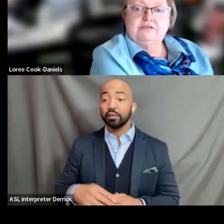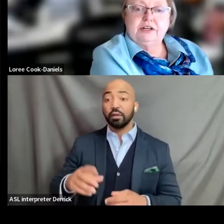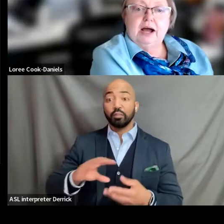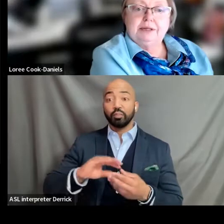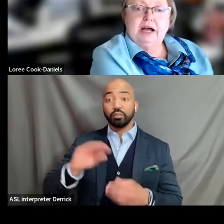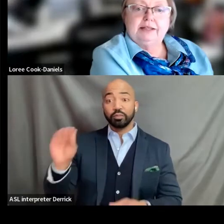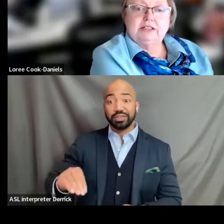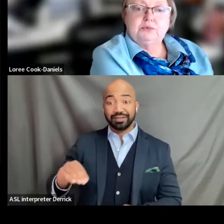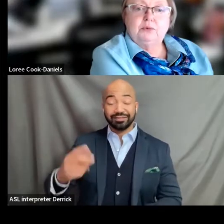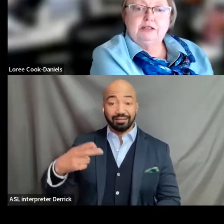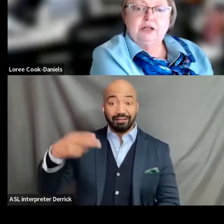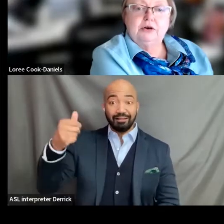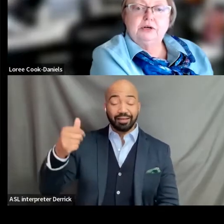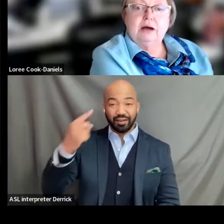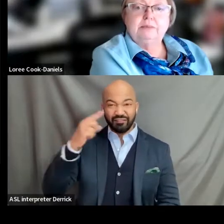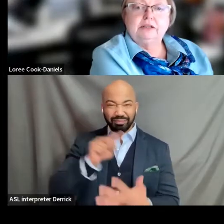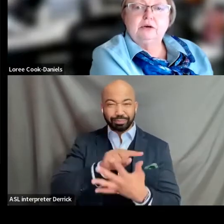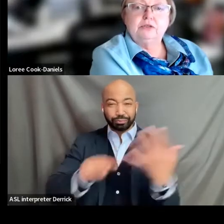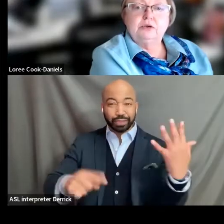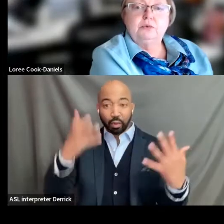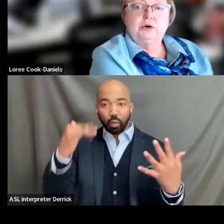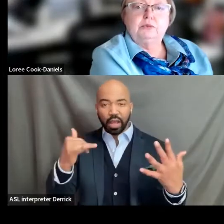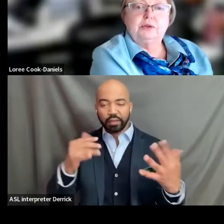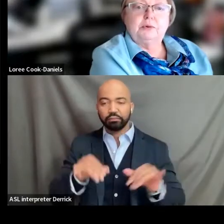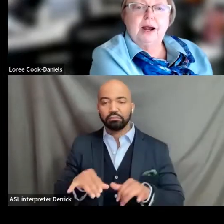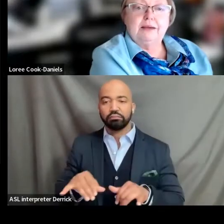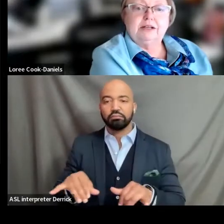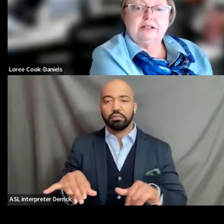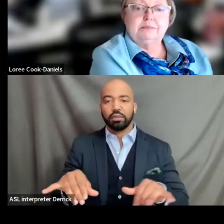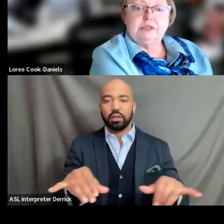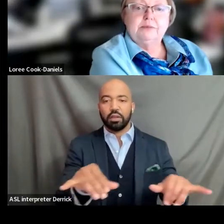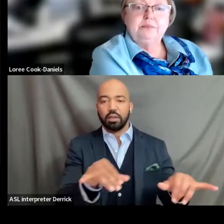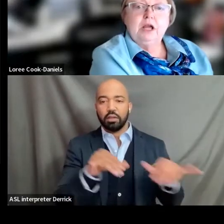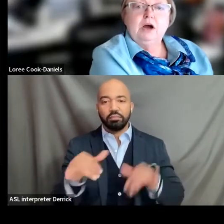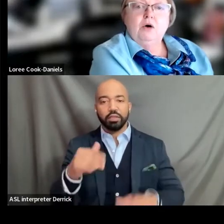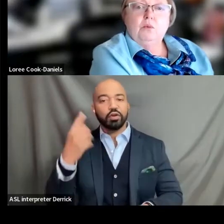is a phenomenon that is well known among those who work with crime victims.